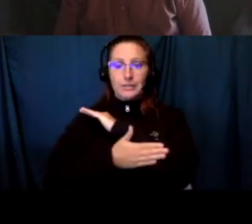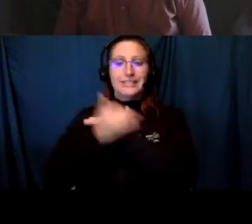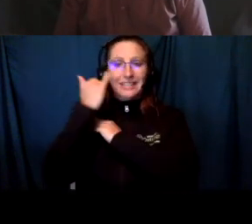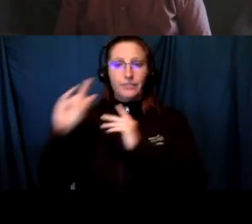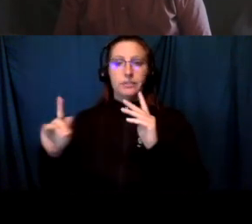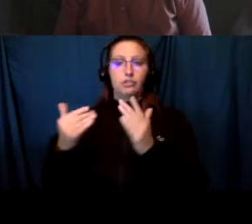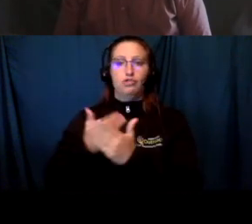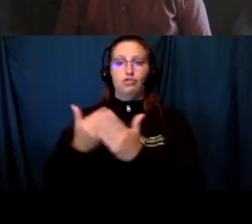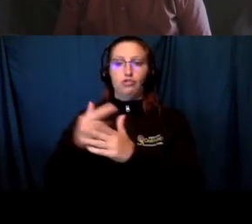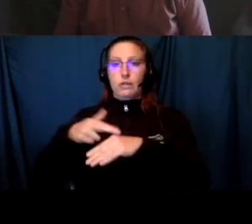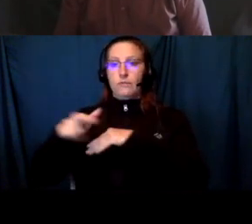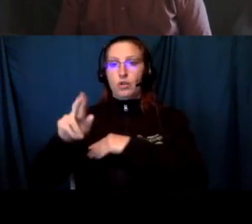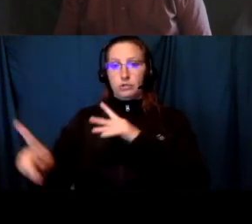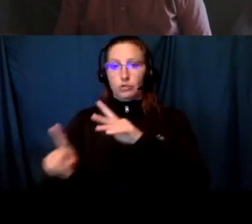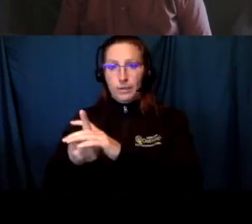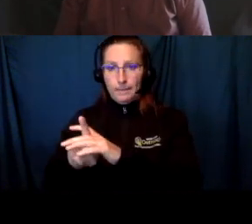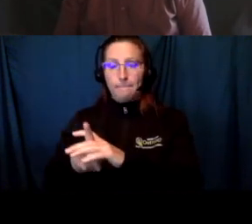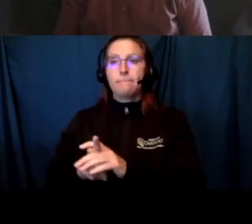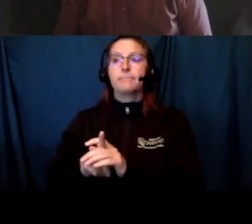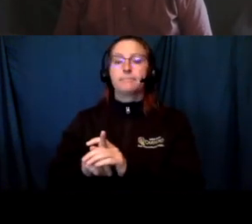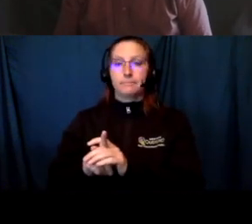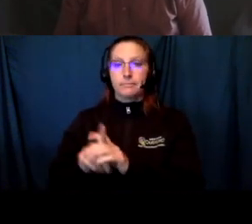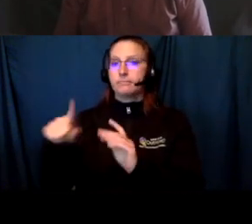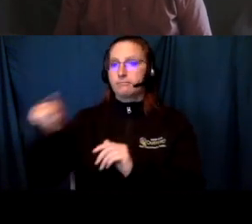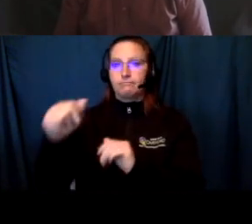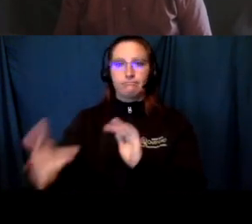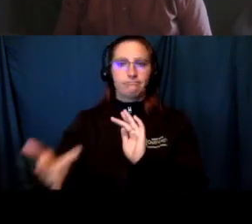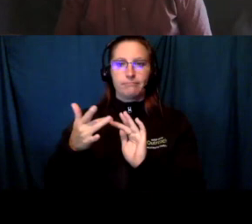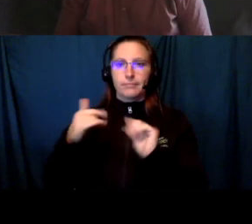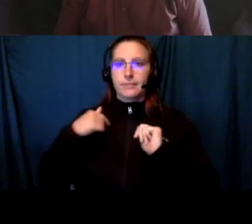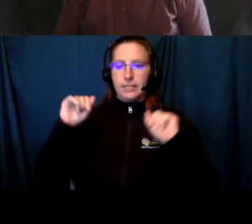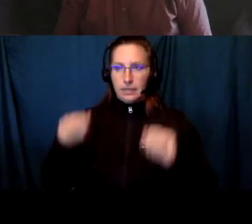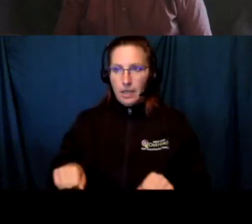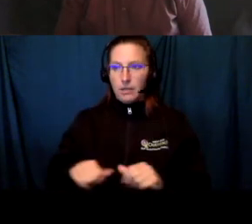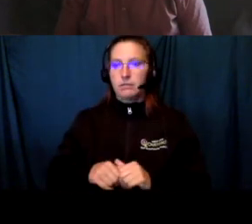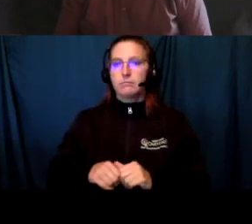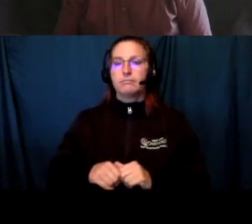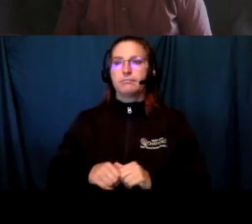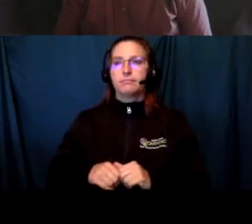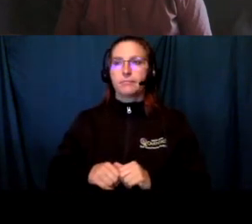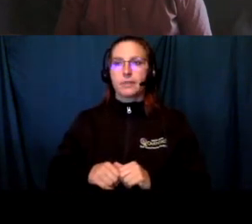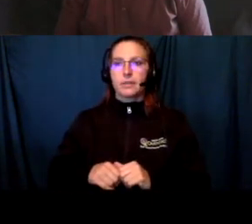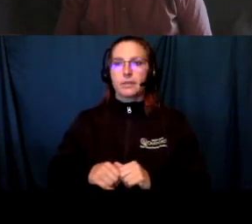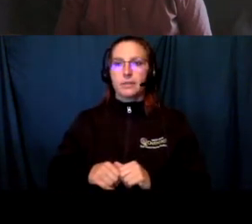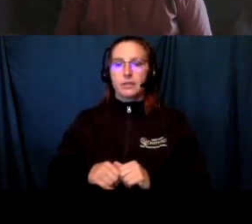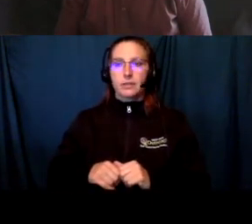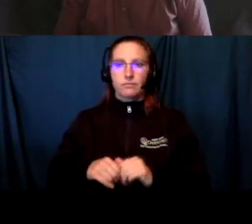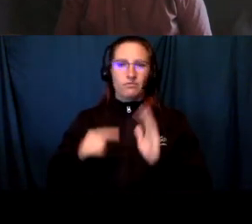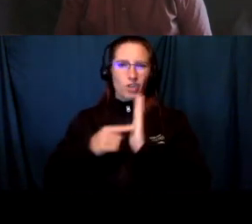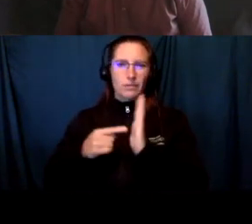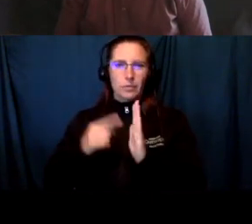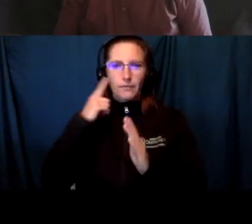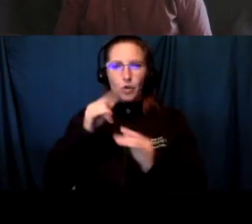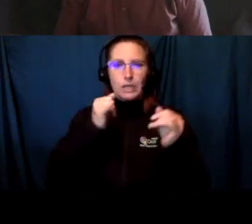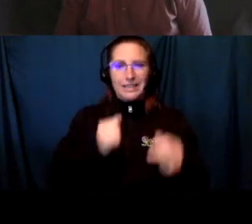and they're welcome to contact me for like she said an individual kind of one-time consultation